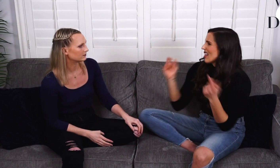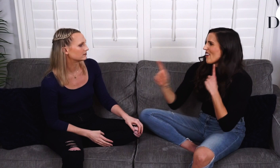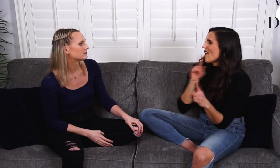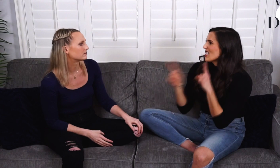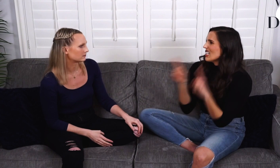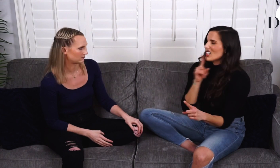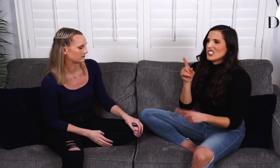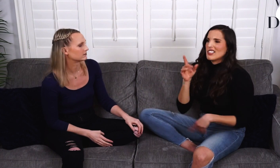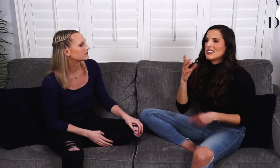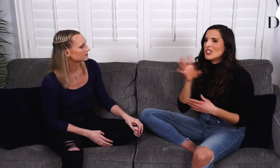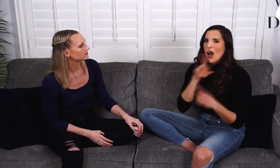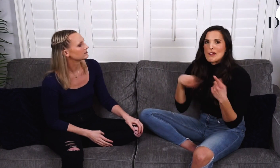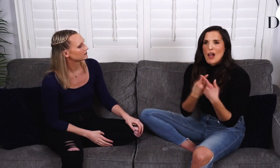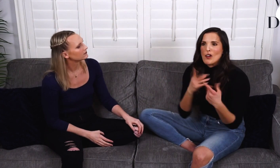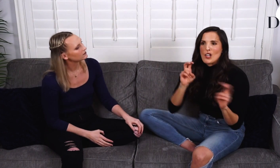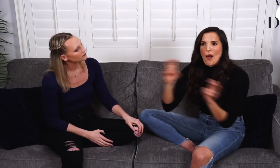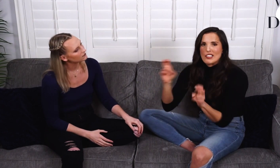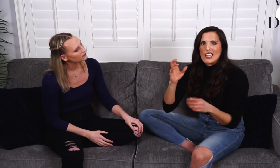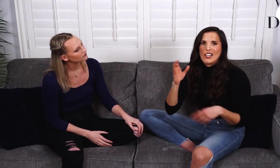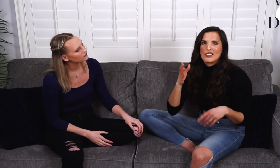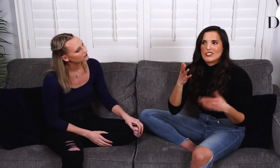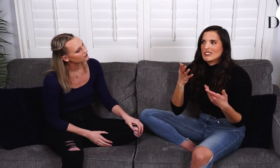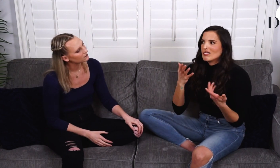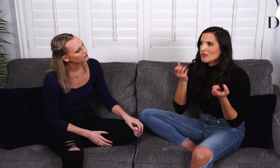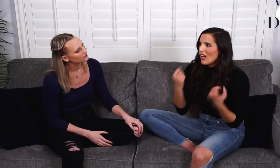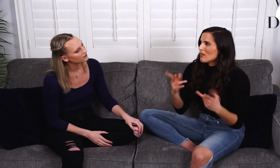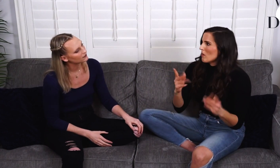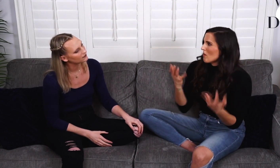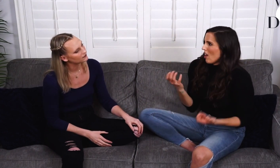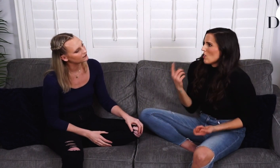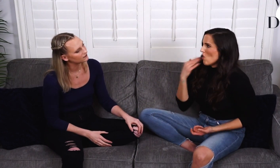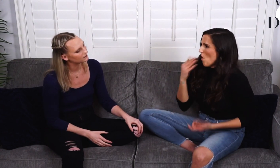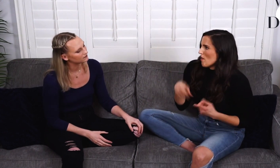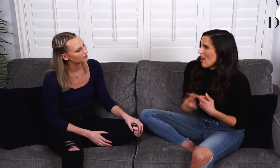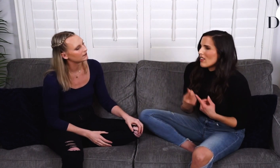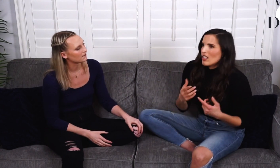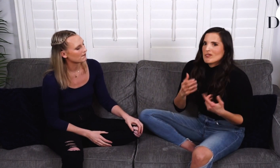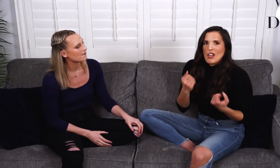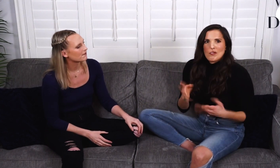opening up that conversation and talking about topics that many people wanted to know about